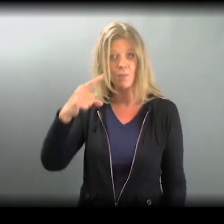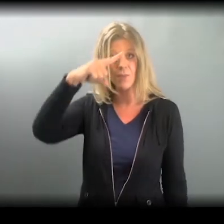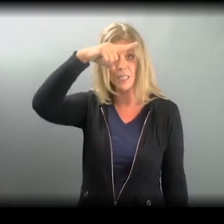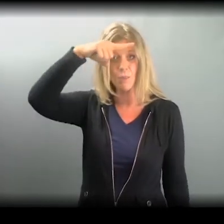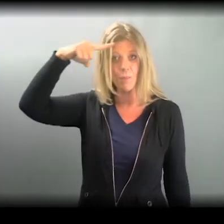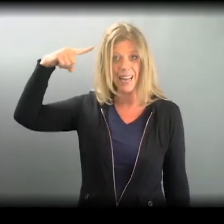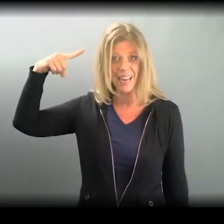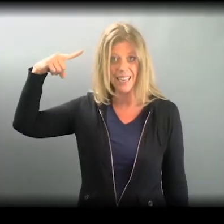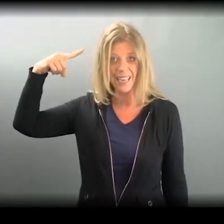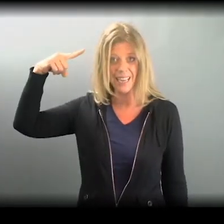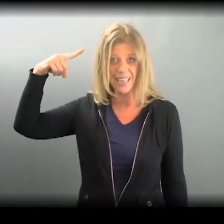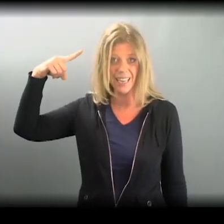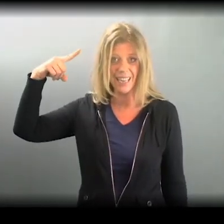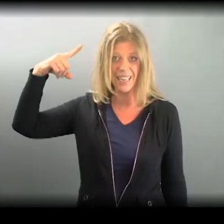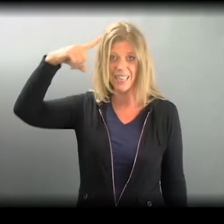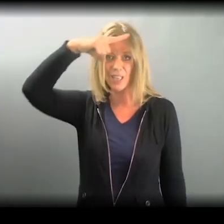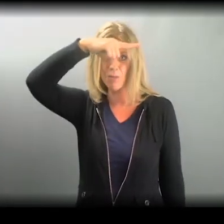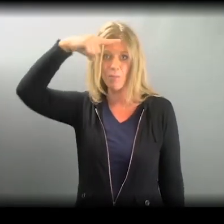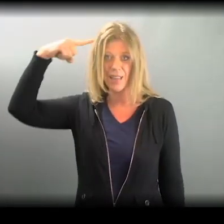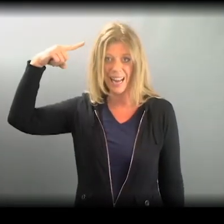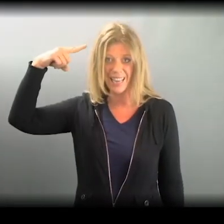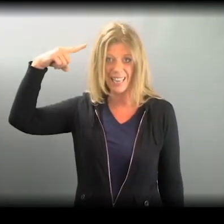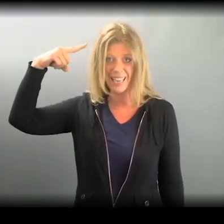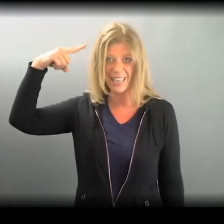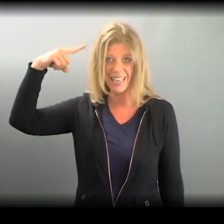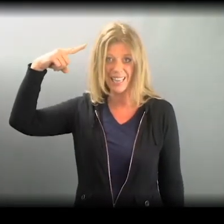BLACK